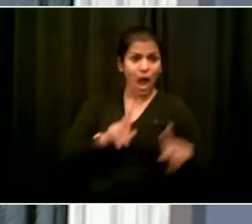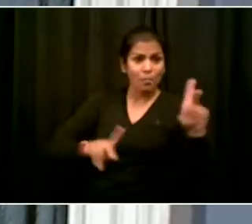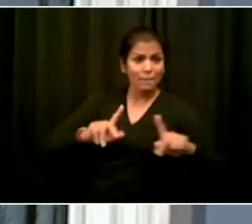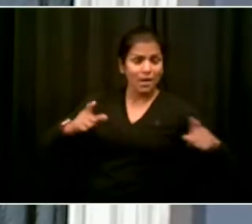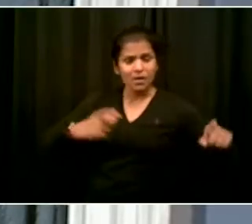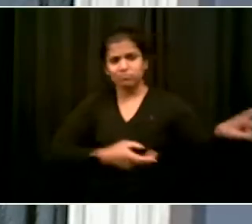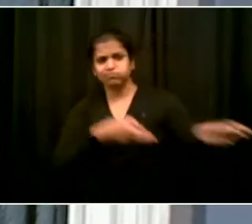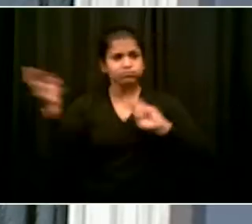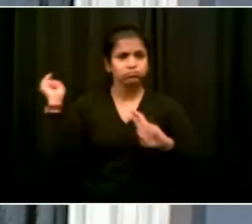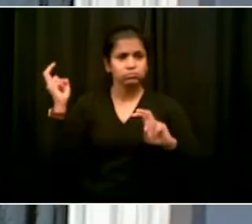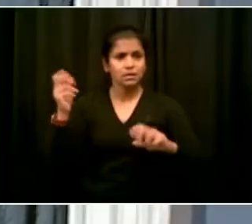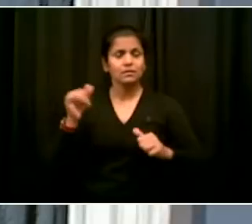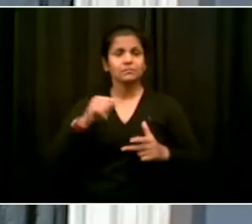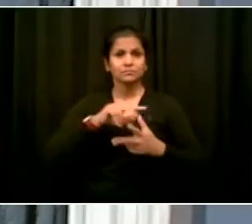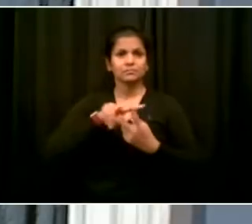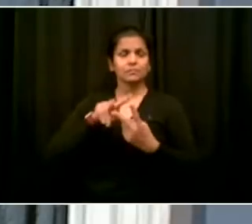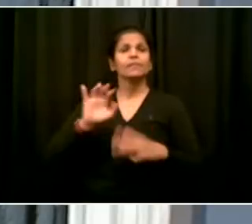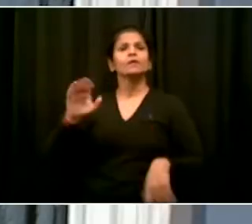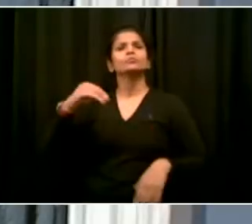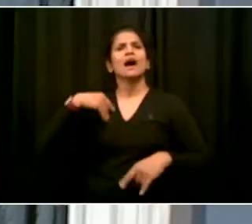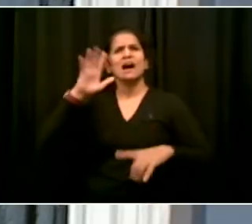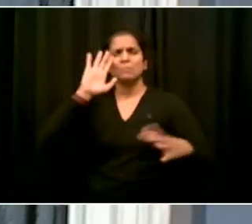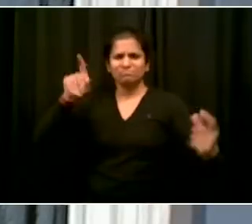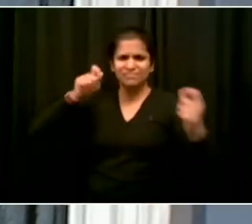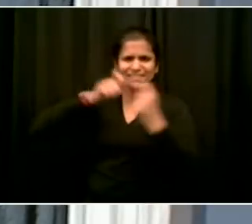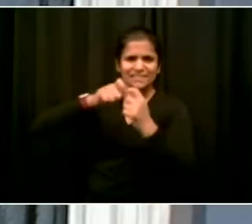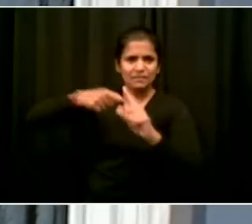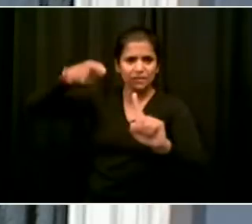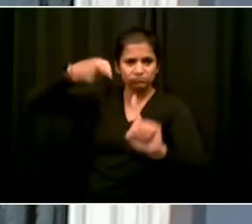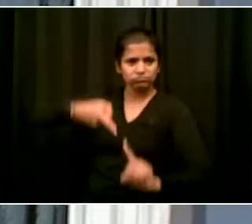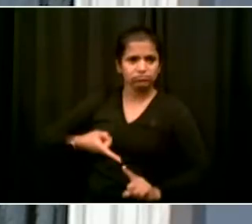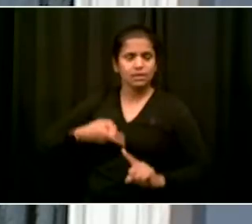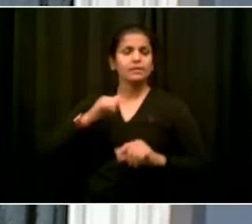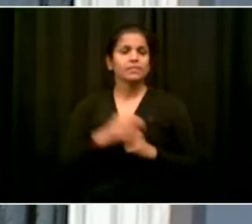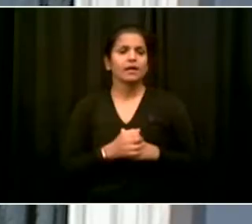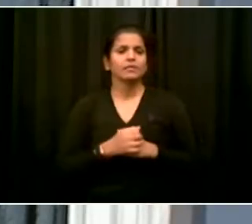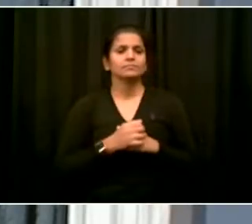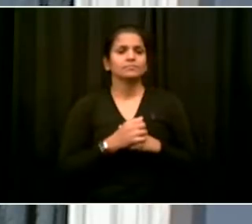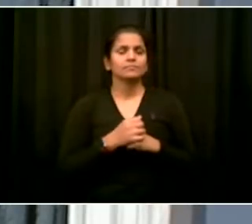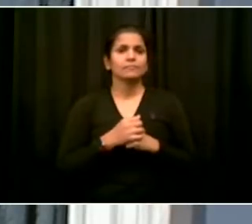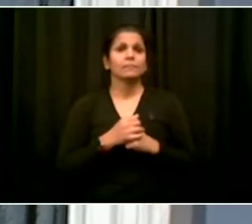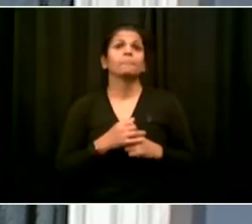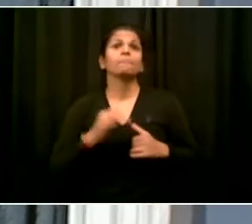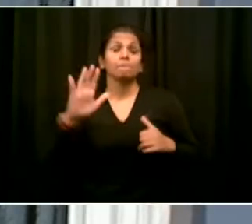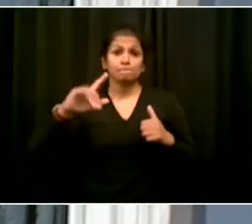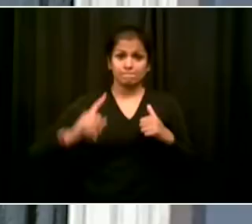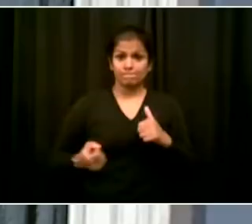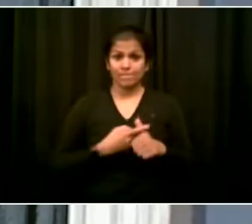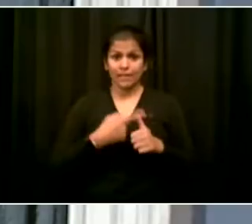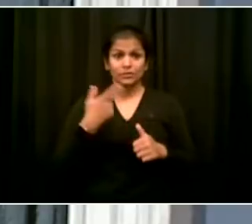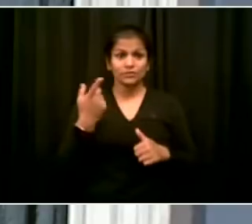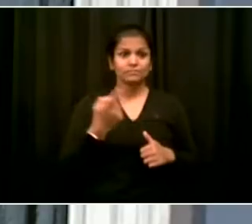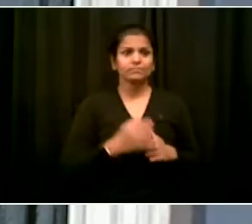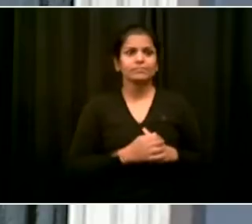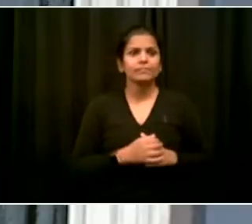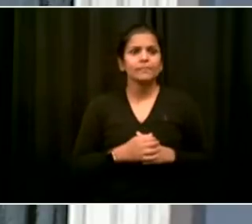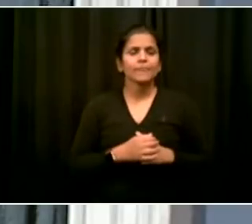TRAGIC WAYS OVER THHLAE SST FEW MONTHS. TO GET TO SOME OF THE SPECIFICS D ANBUILD D N O